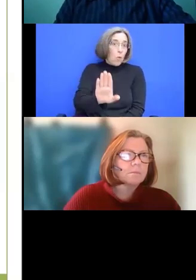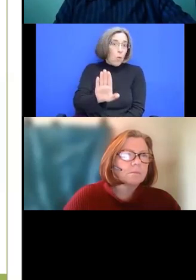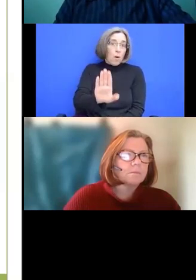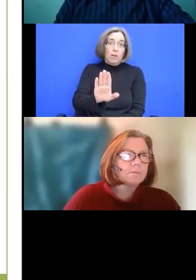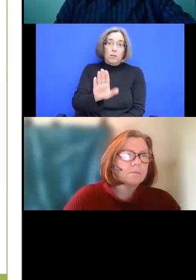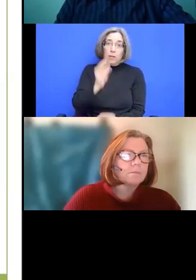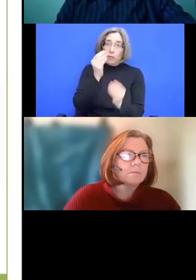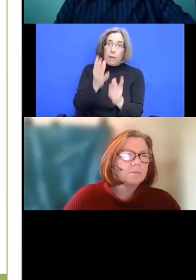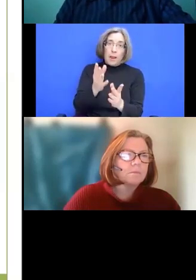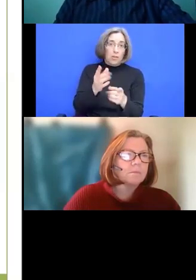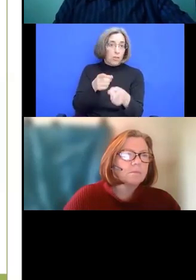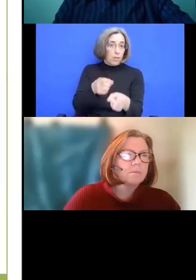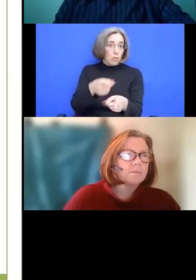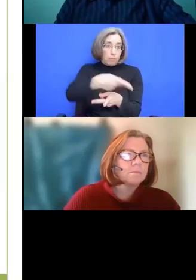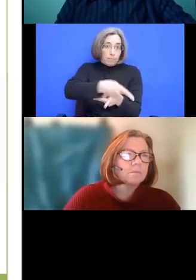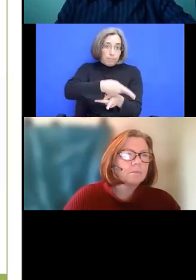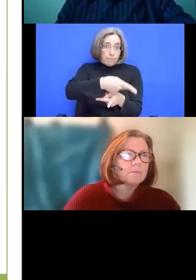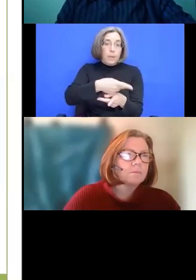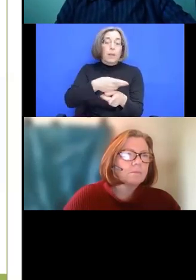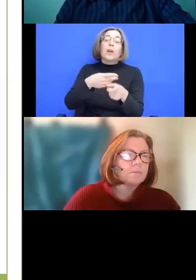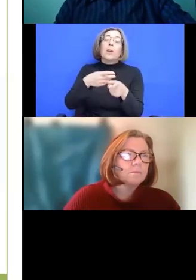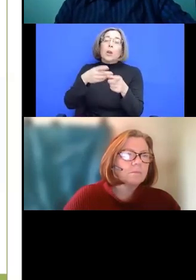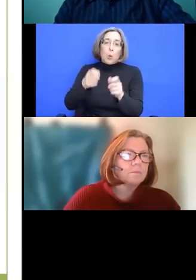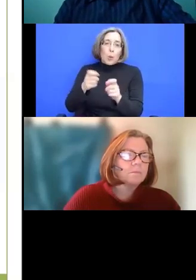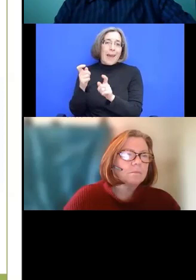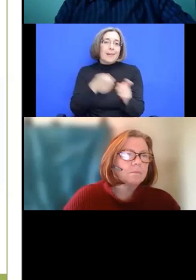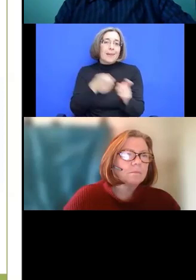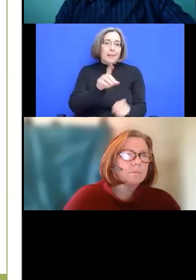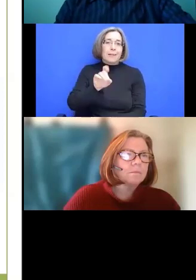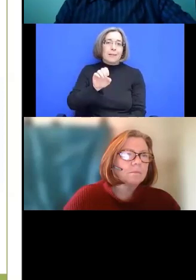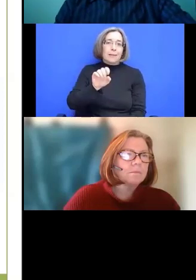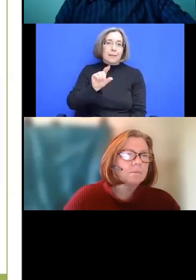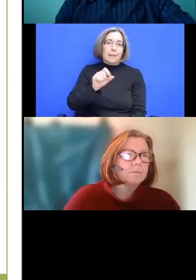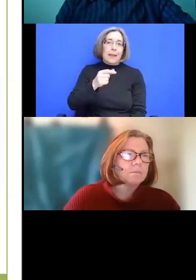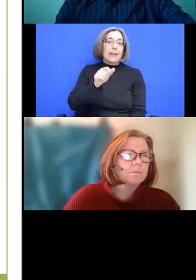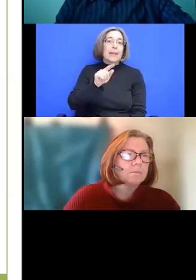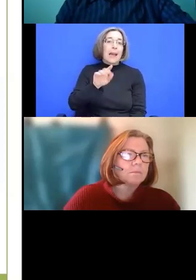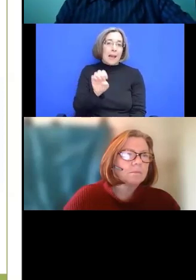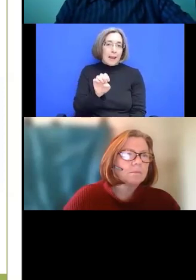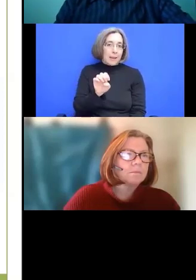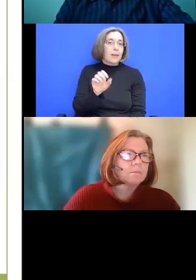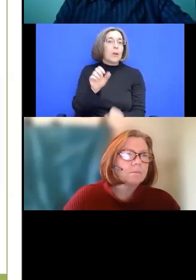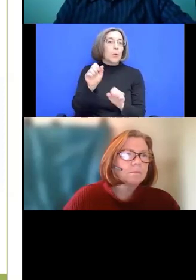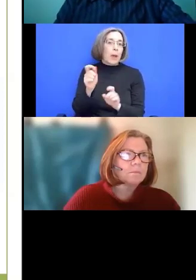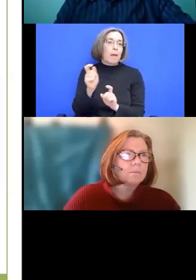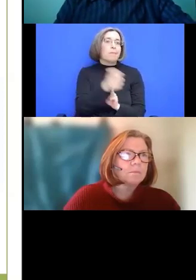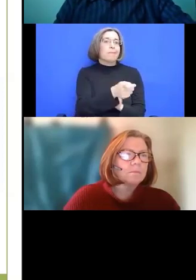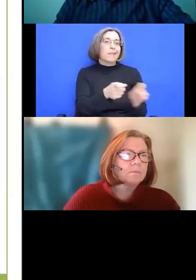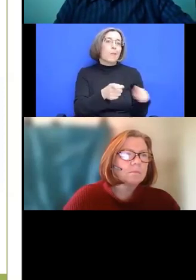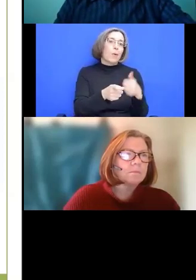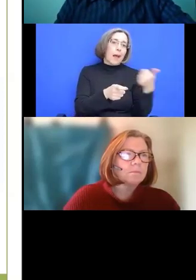There is a delegation--Scarlett's going to talk about delegations in a few minutes--that can be given out to have people update that for you,